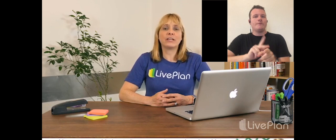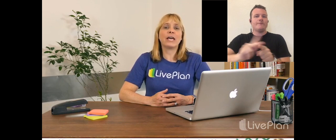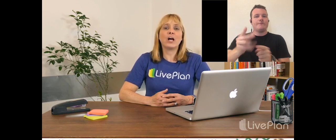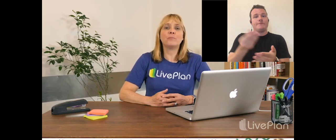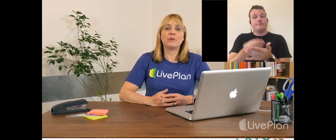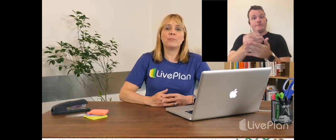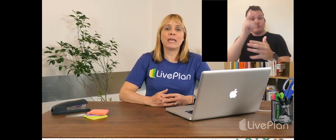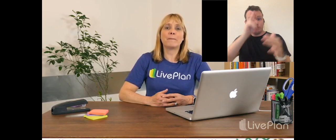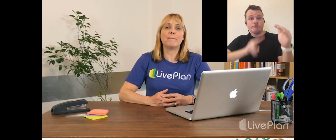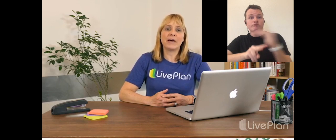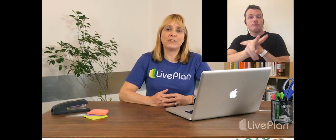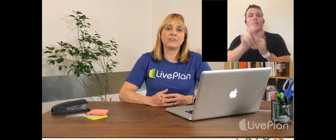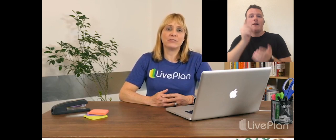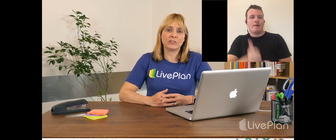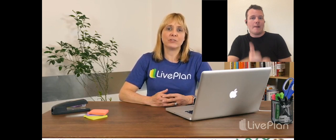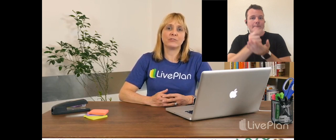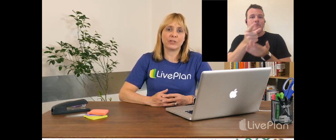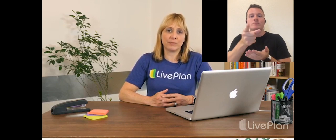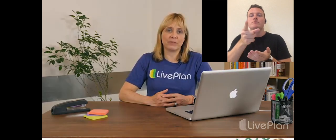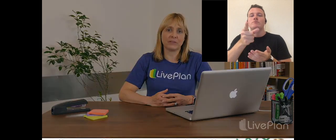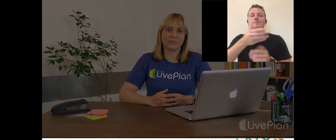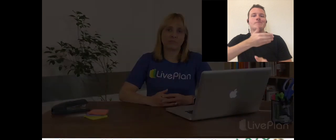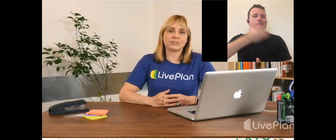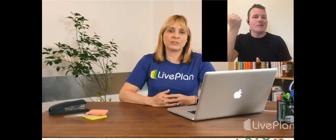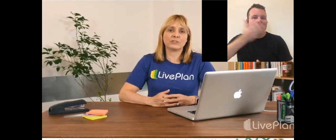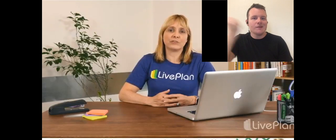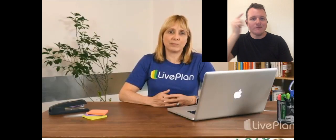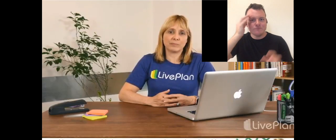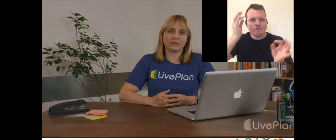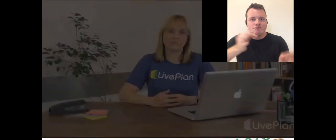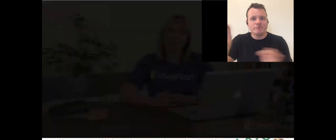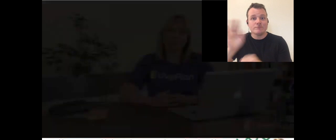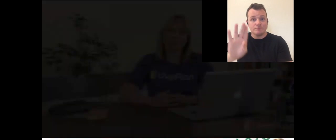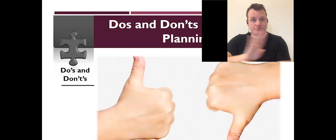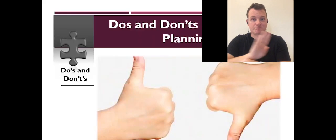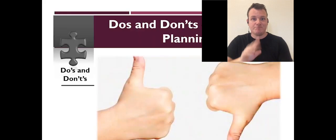going to help you make better decisions for your business.